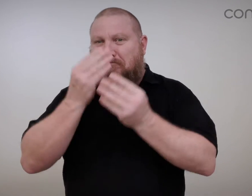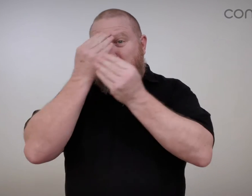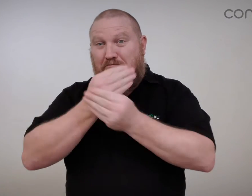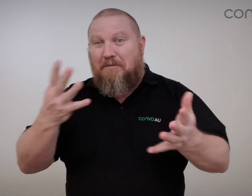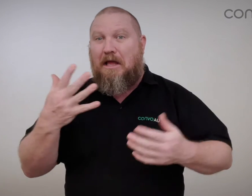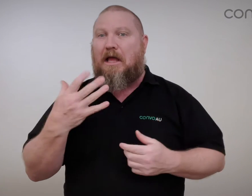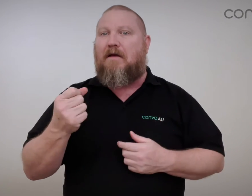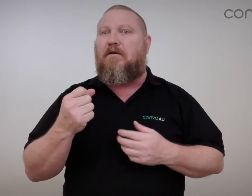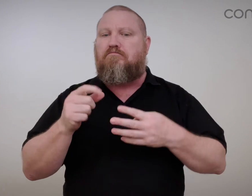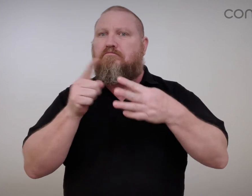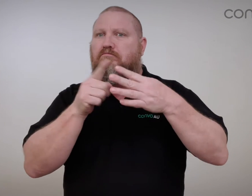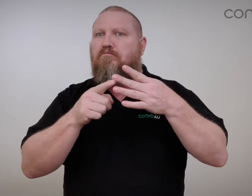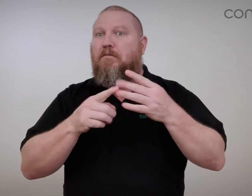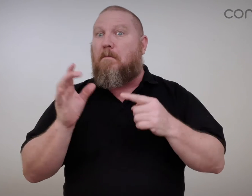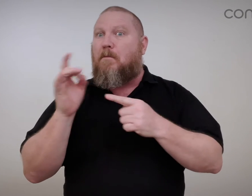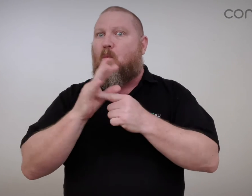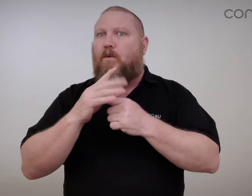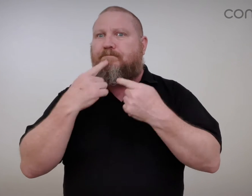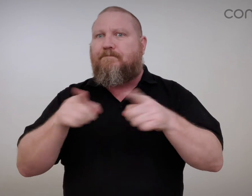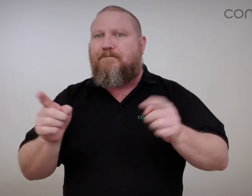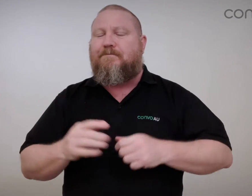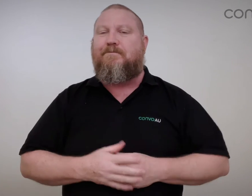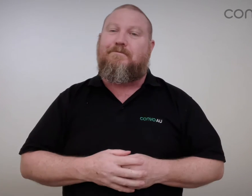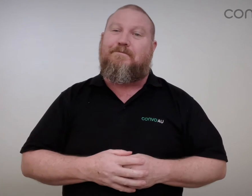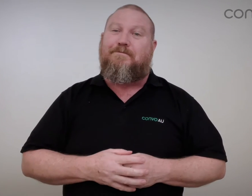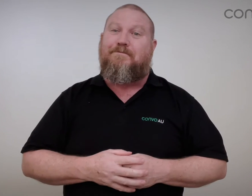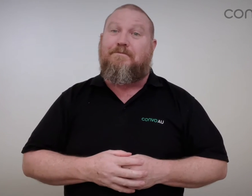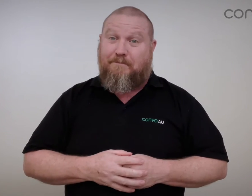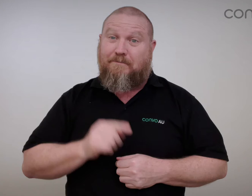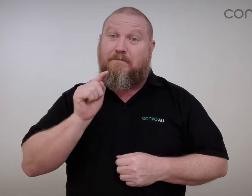I am pleased to share with you the three important developments.